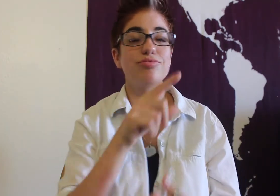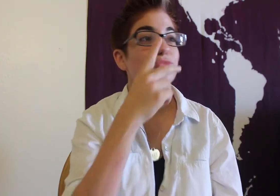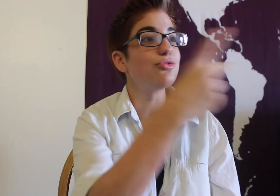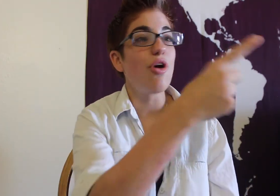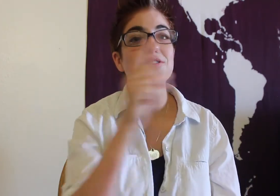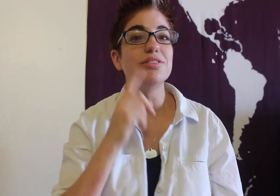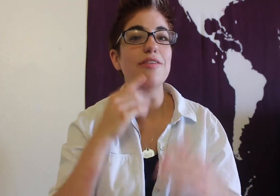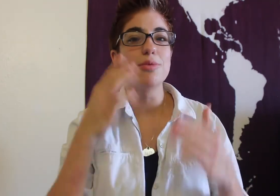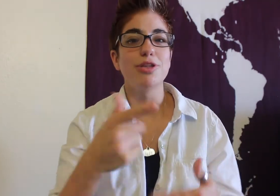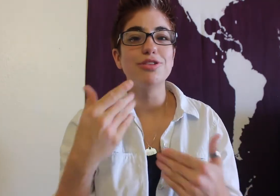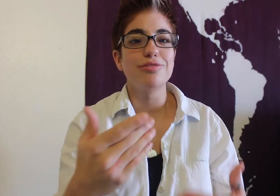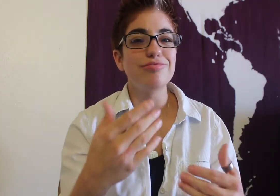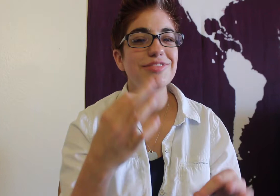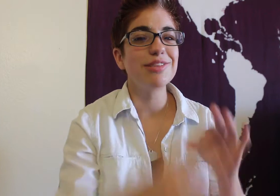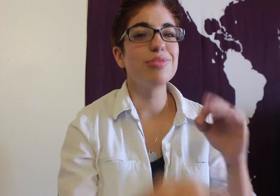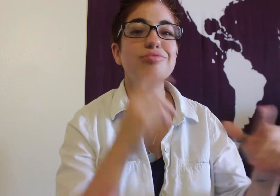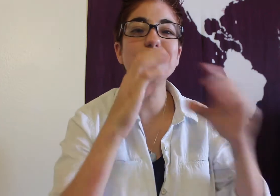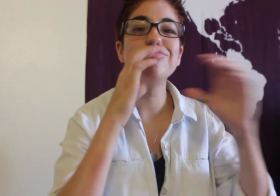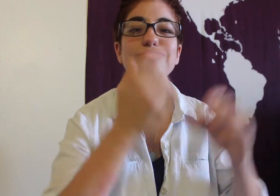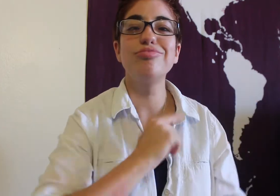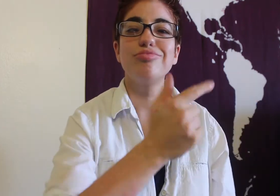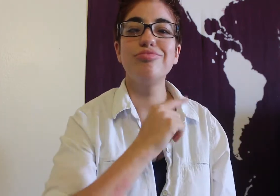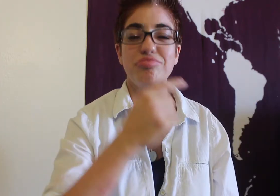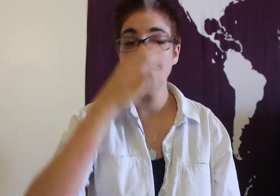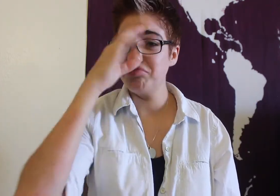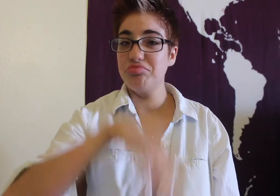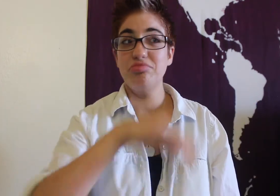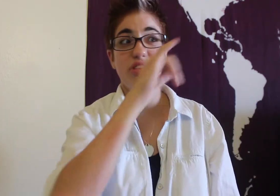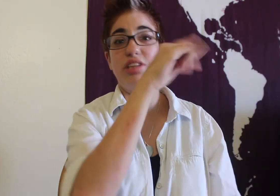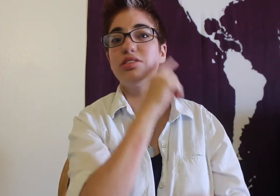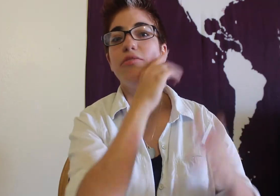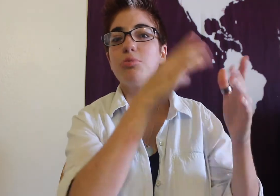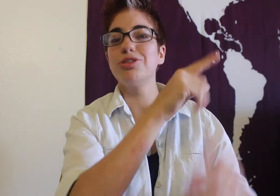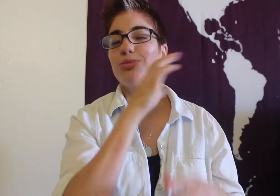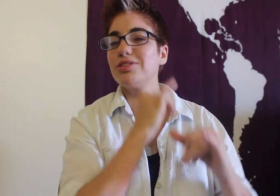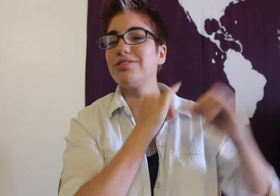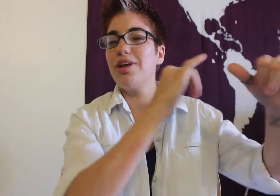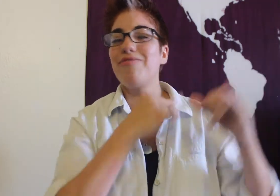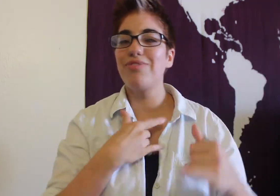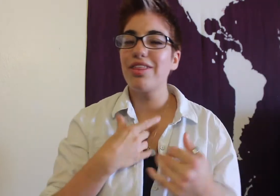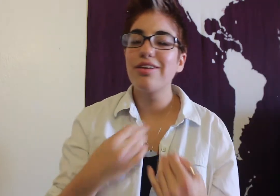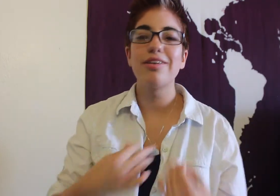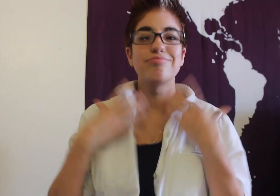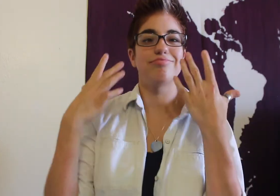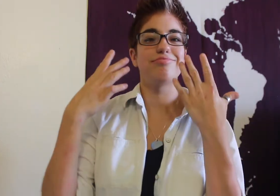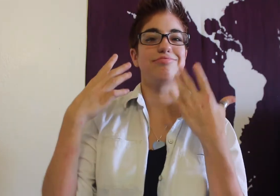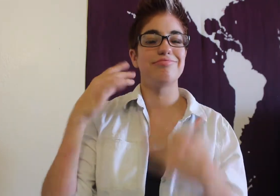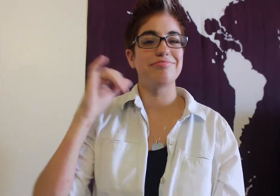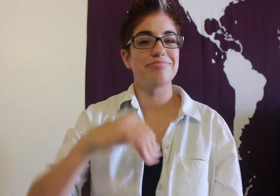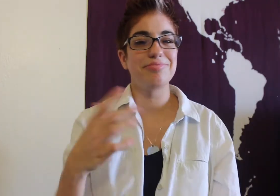learned in this class with Deaf peers you bump into in the future and inspire them the same.